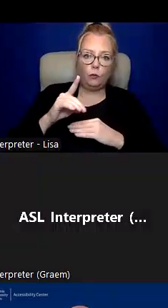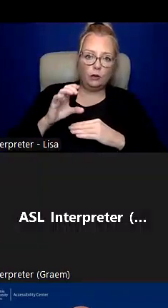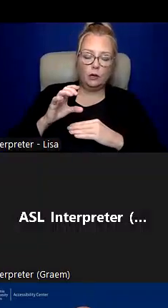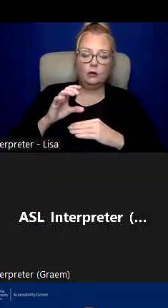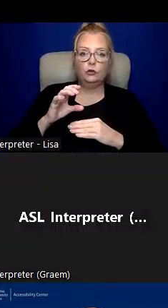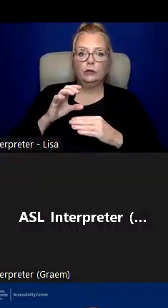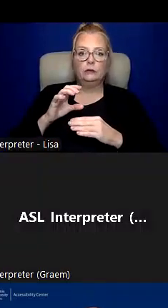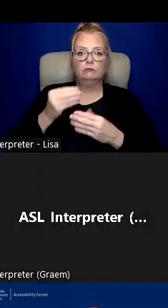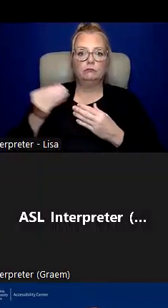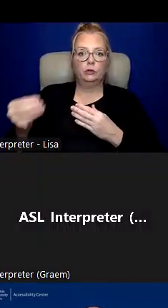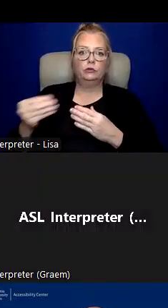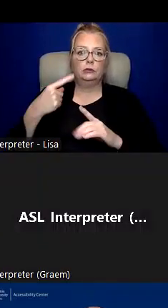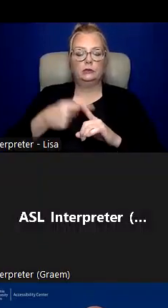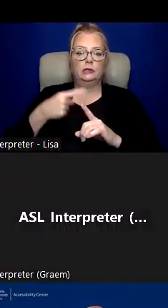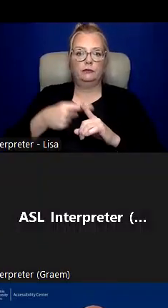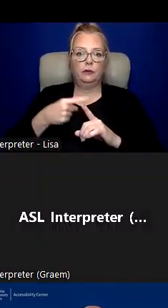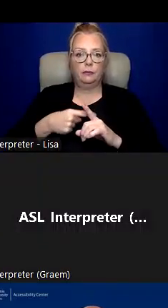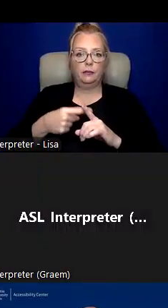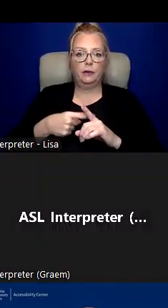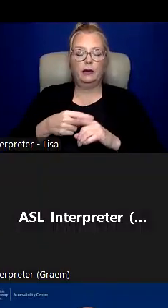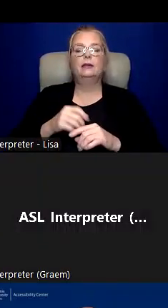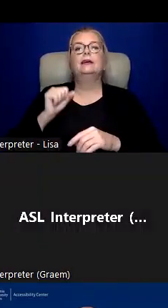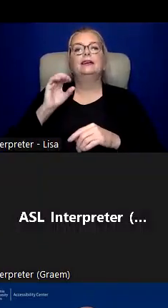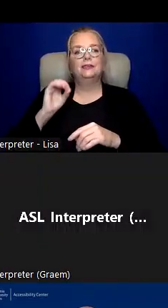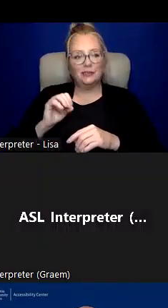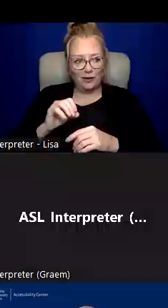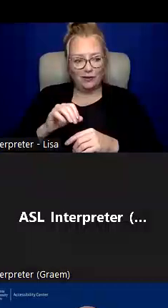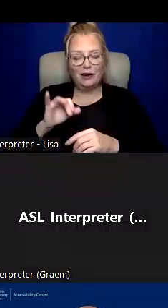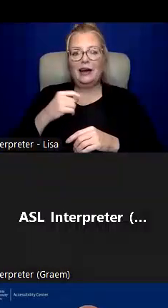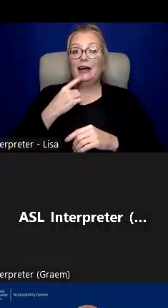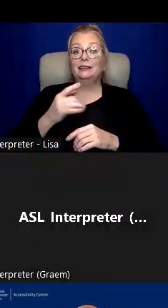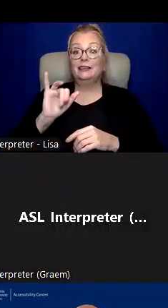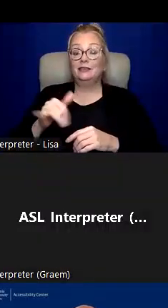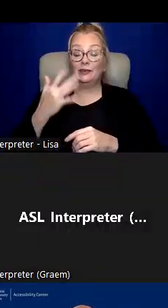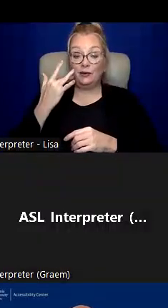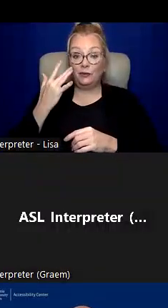So that sets the context what we learned at the beginning.